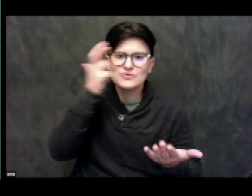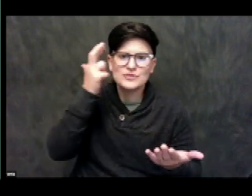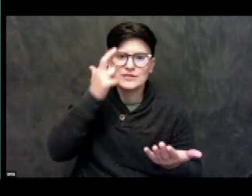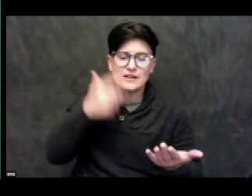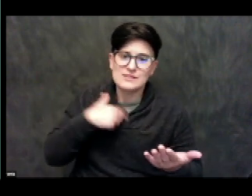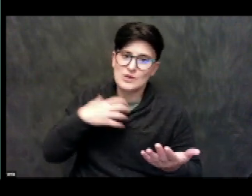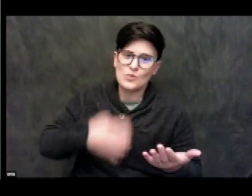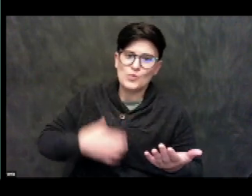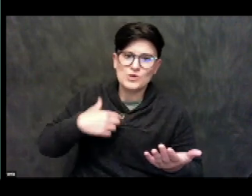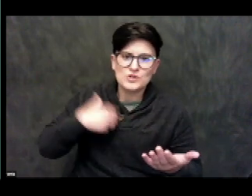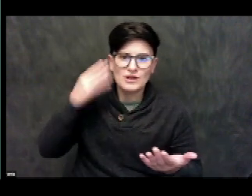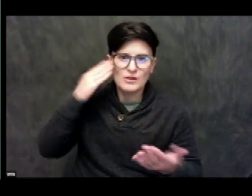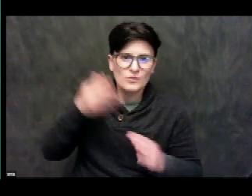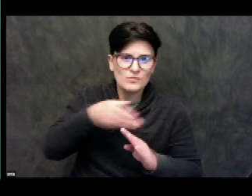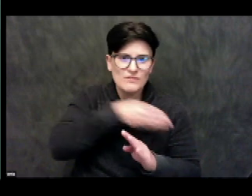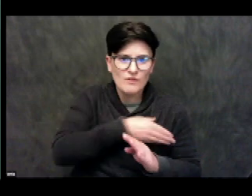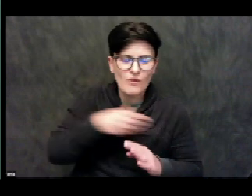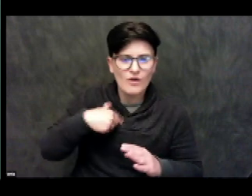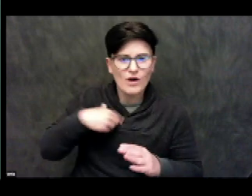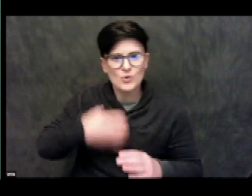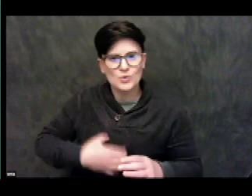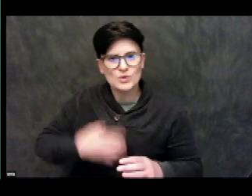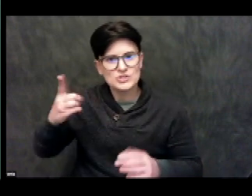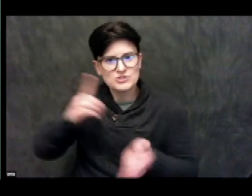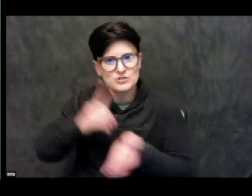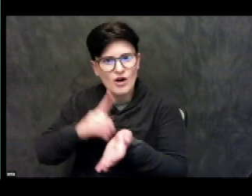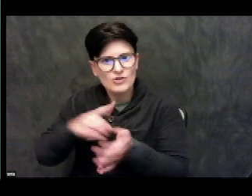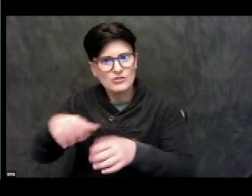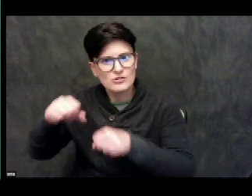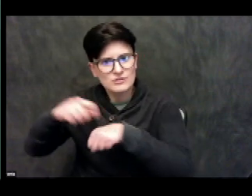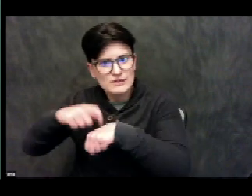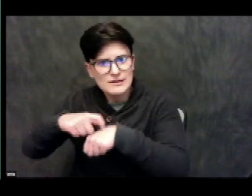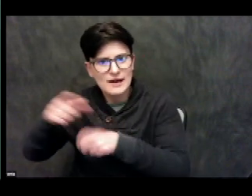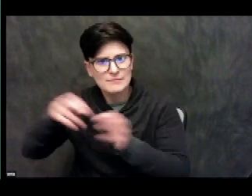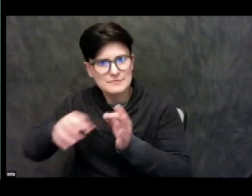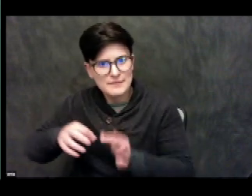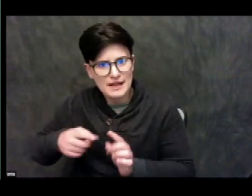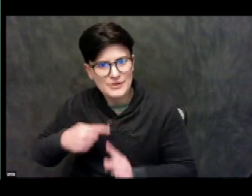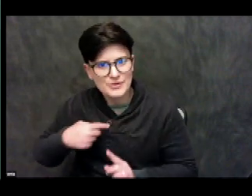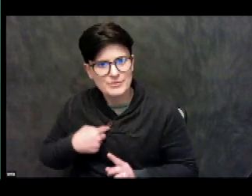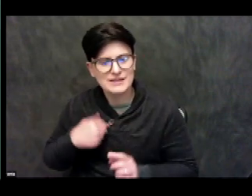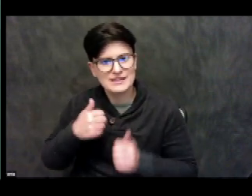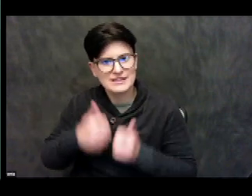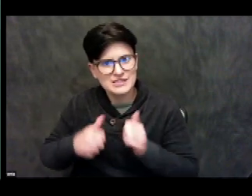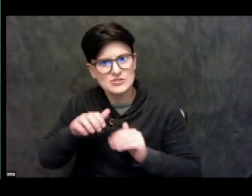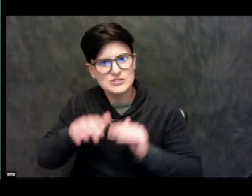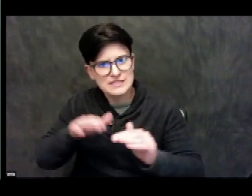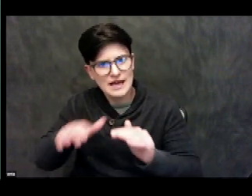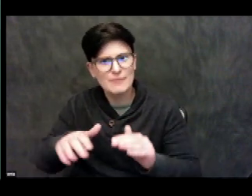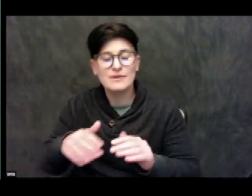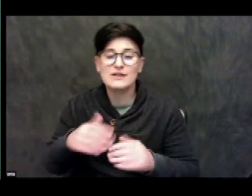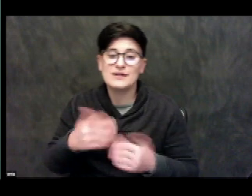and I think that's it. Thank you for having me. And do you have any questions after?